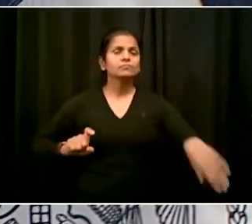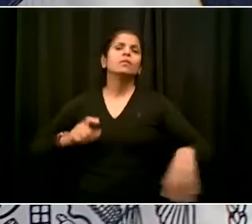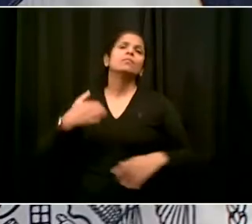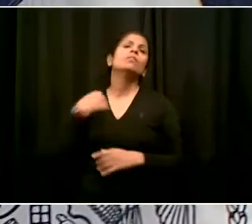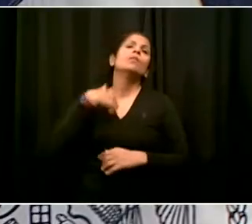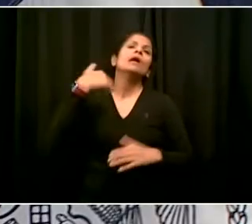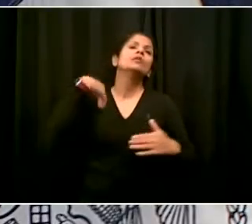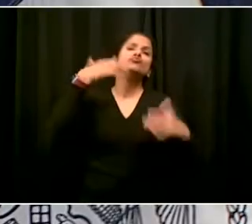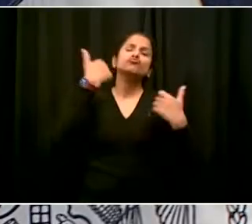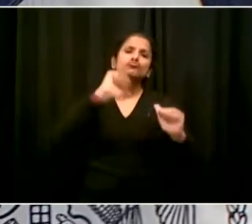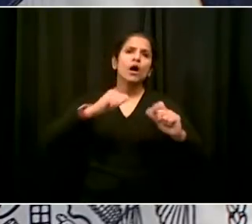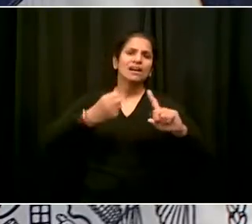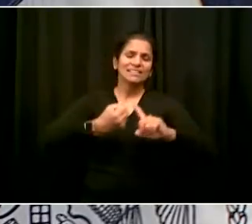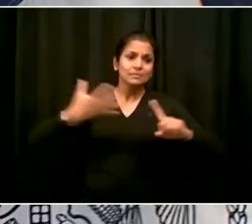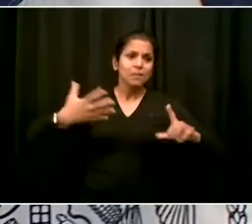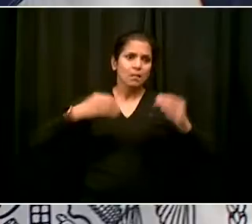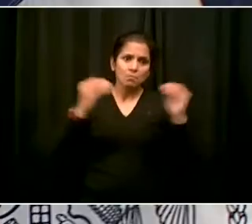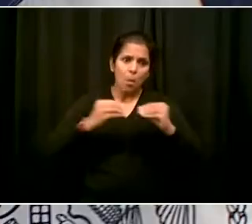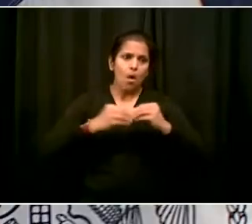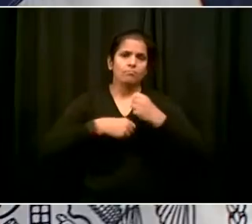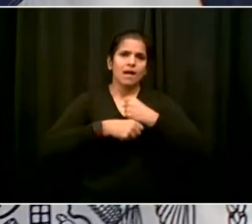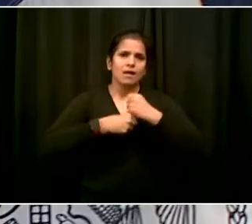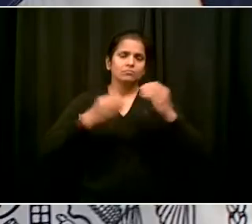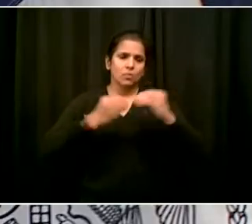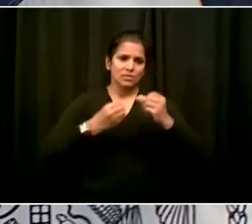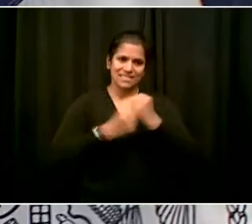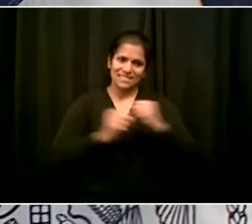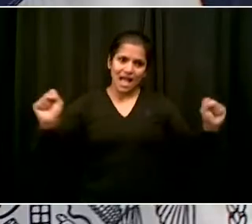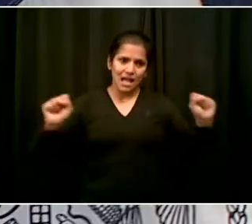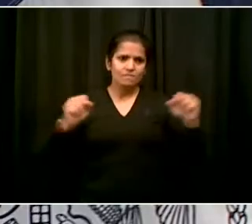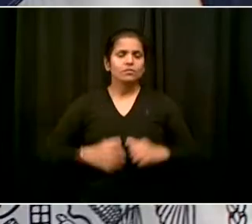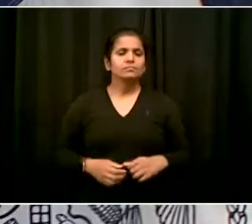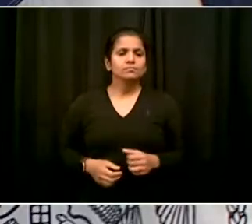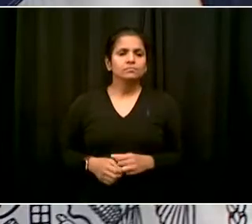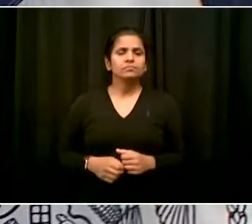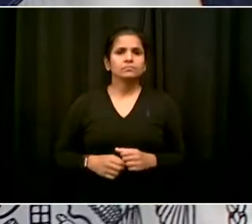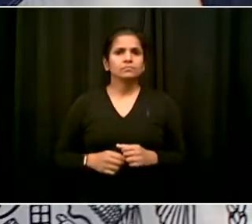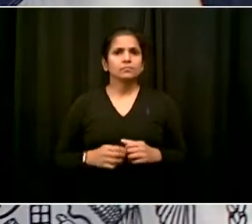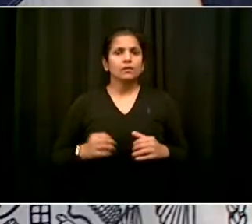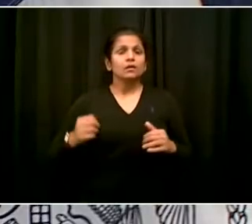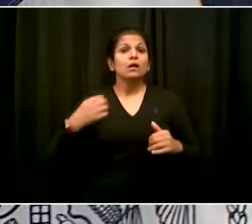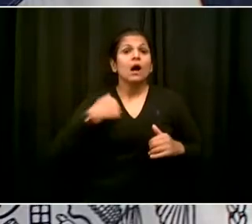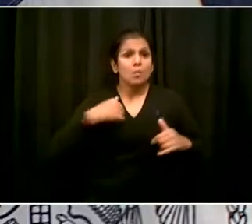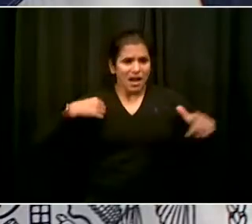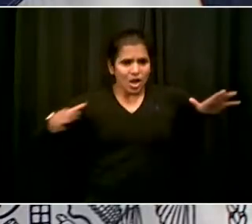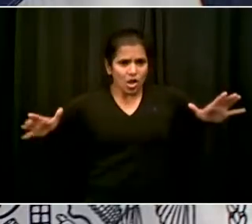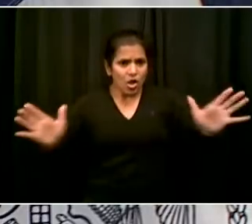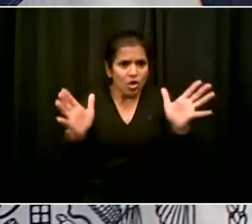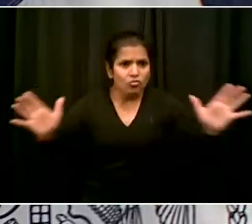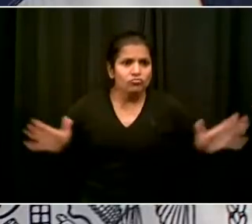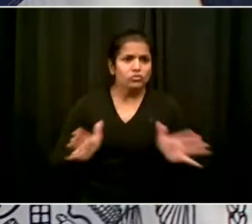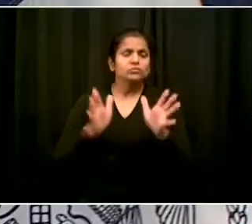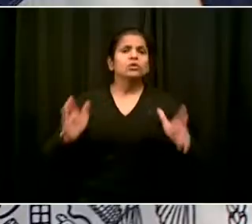TO INCLUDE THEM NOW IN THE NEXT PHASE OF REOPENING? WE ARE TRYING TO EXPAND